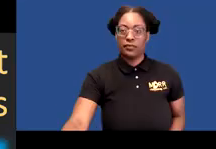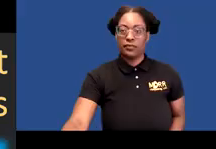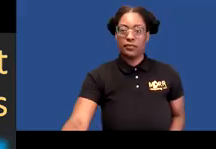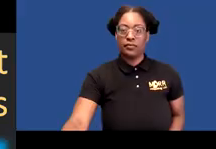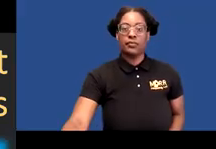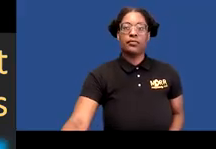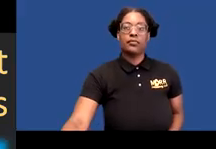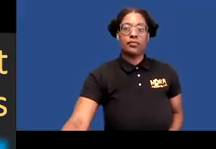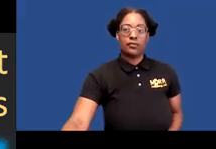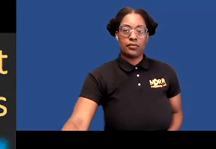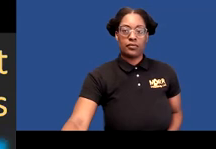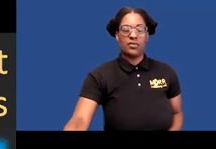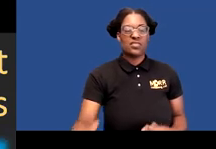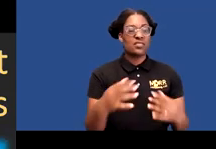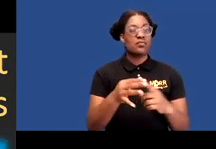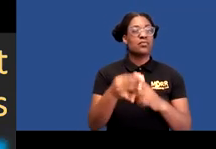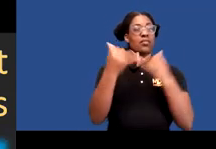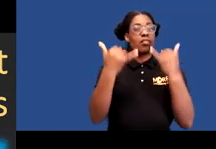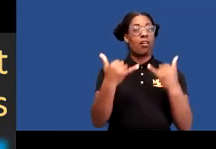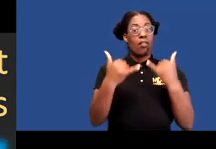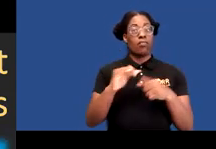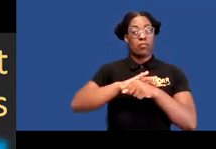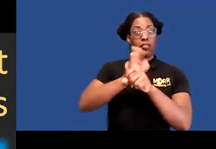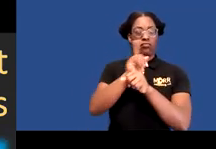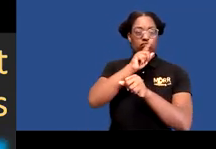and it means that we have a more sustained gaze